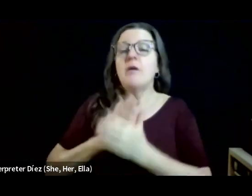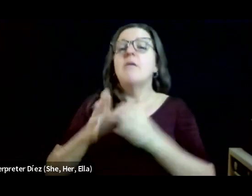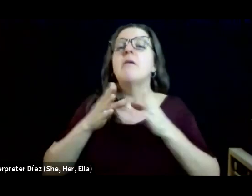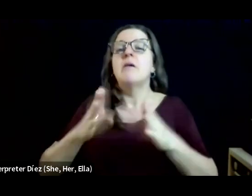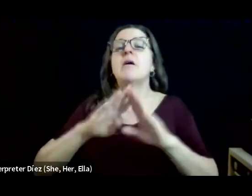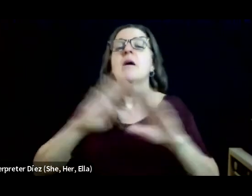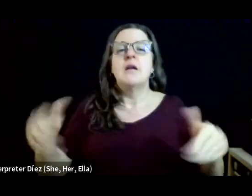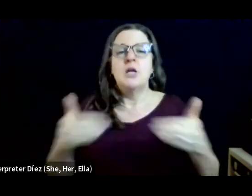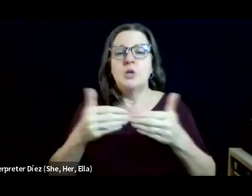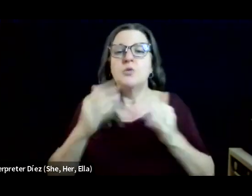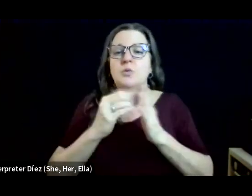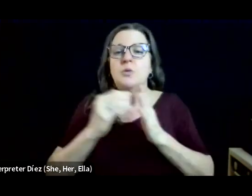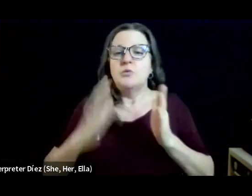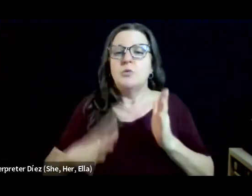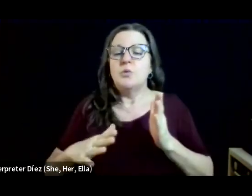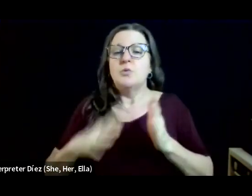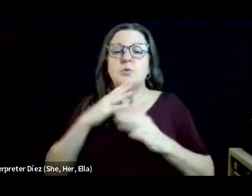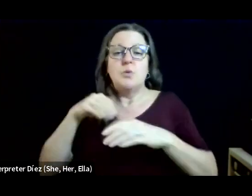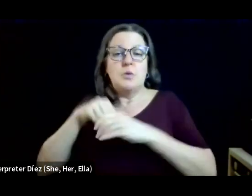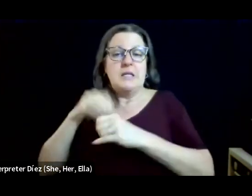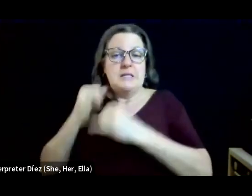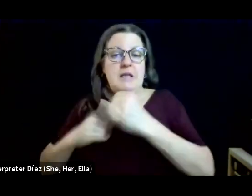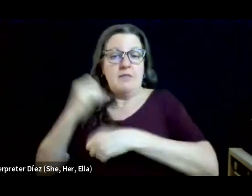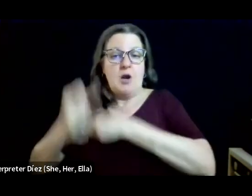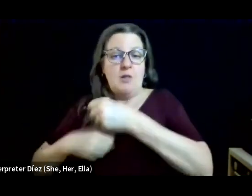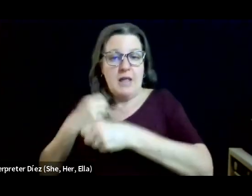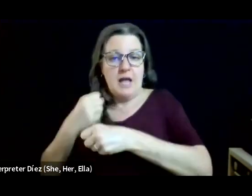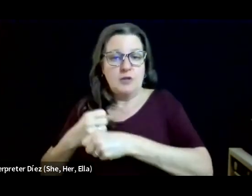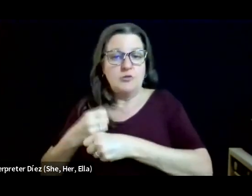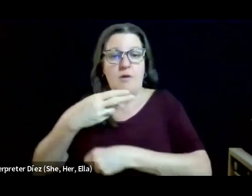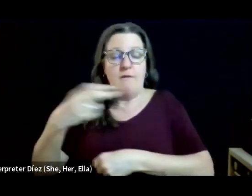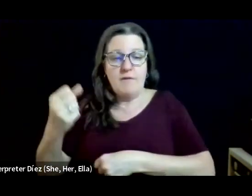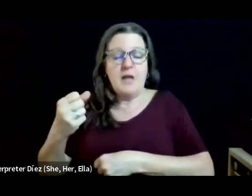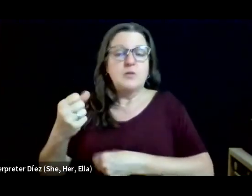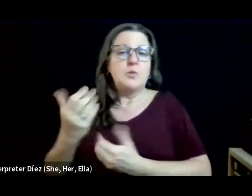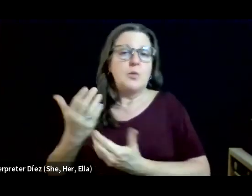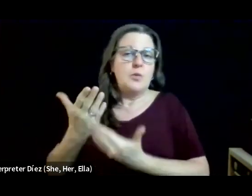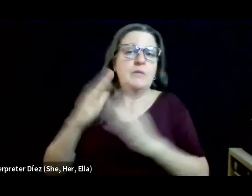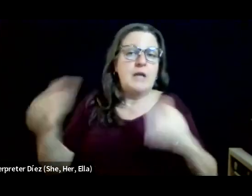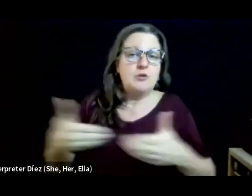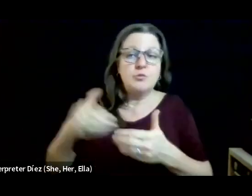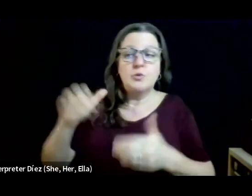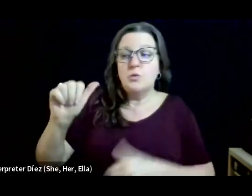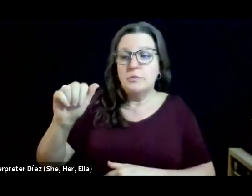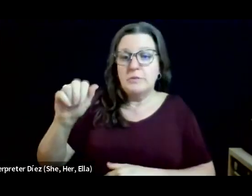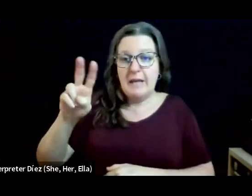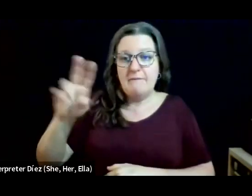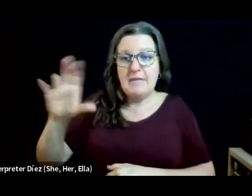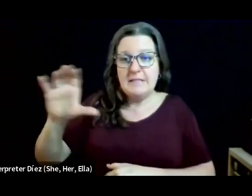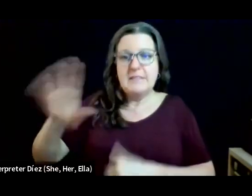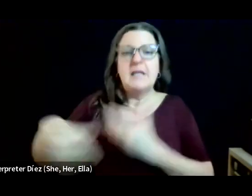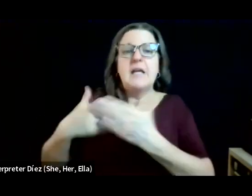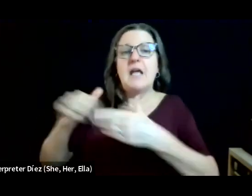high school to AVC and all it has to offer in training, especially in healthcare. I have some pictures.